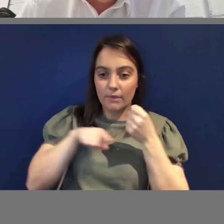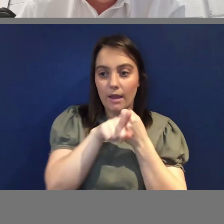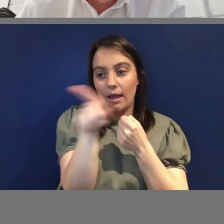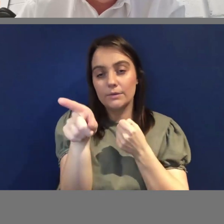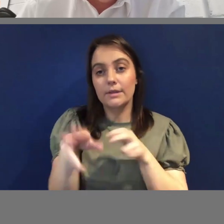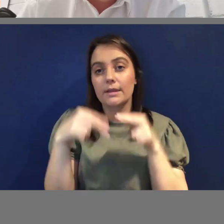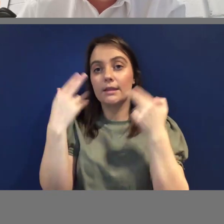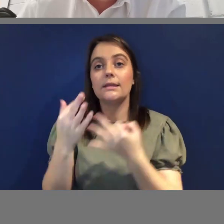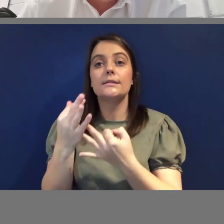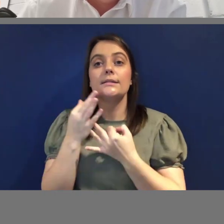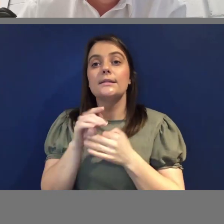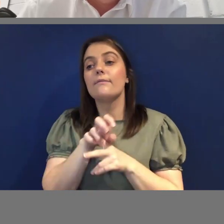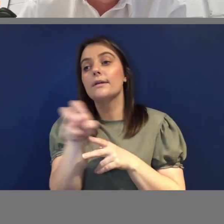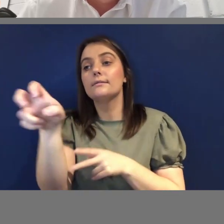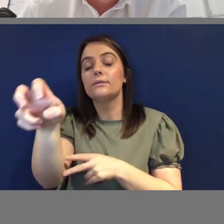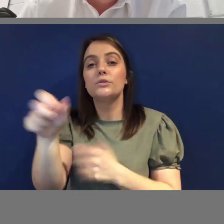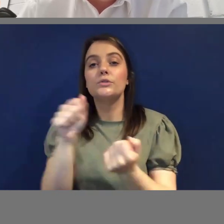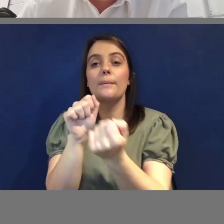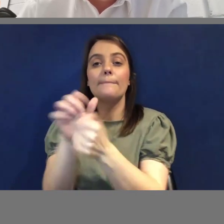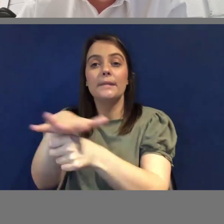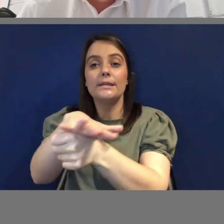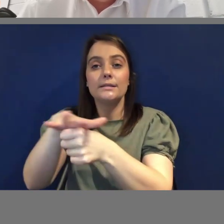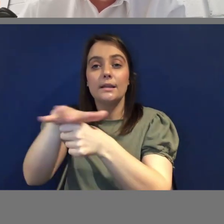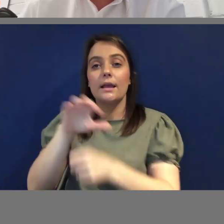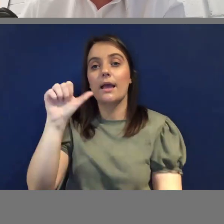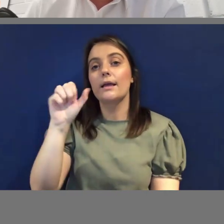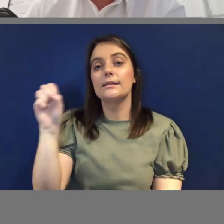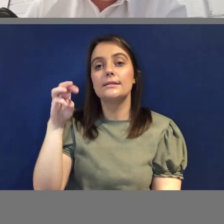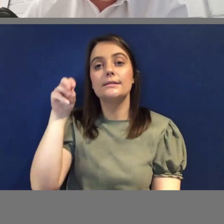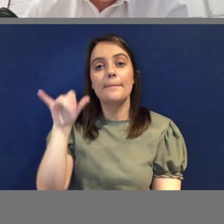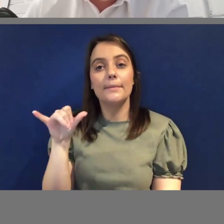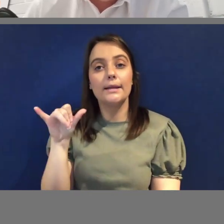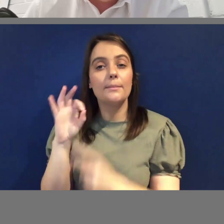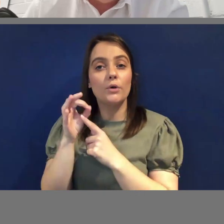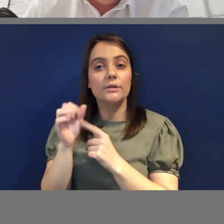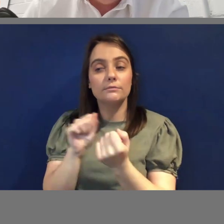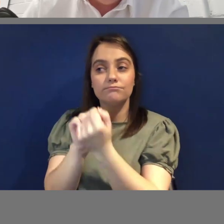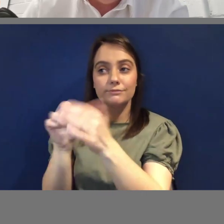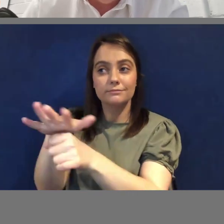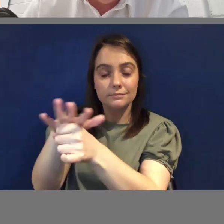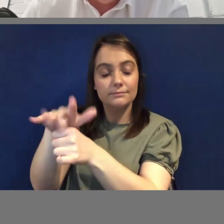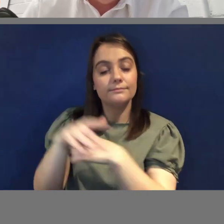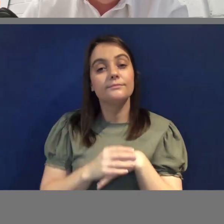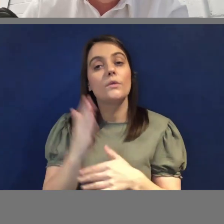to get safely to an assembly point so design some design issues that come up on a regular